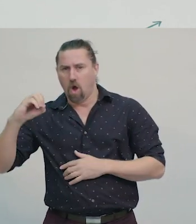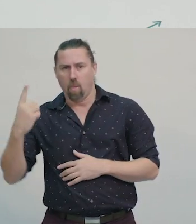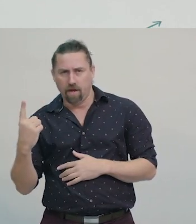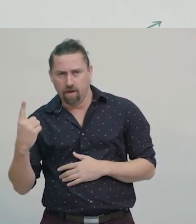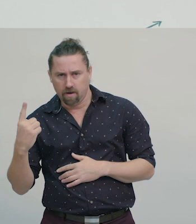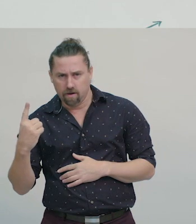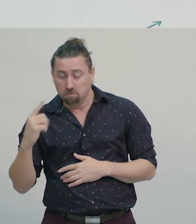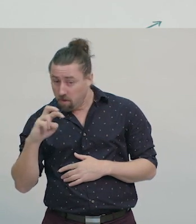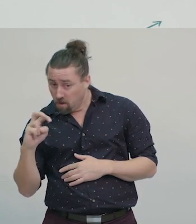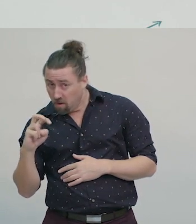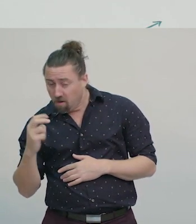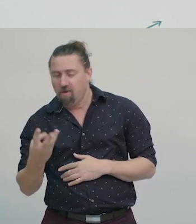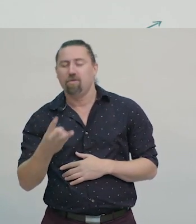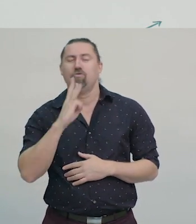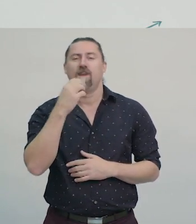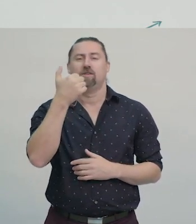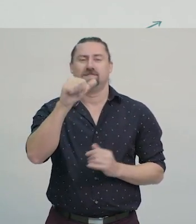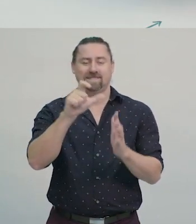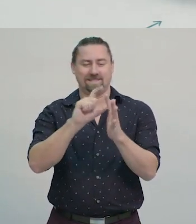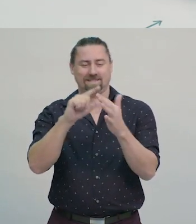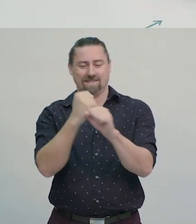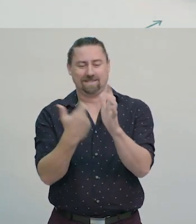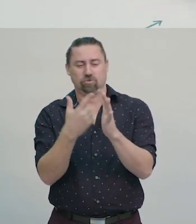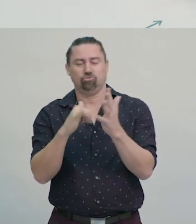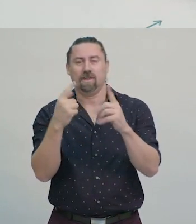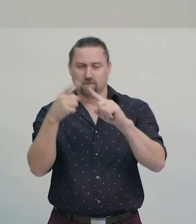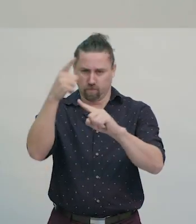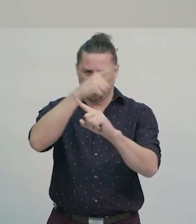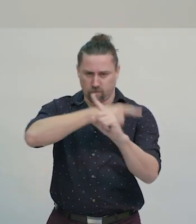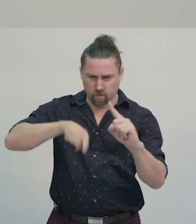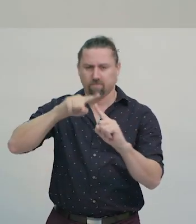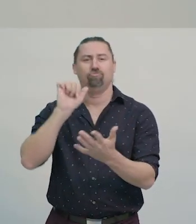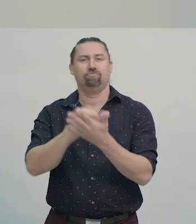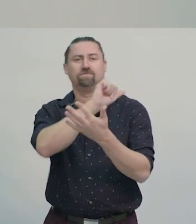equals 360 degrees. Great job!